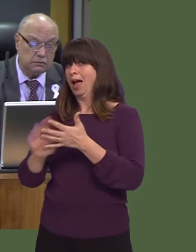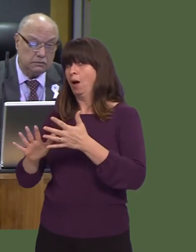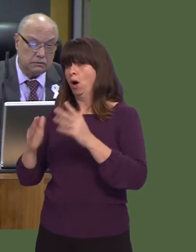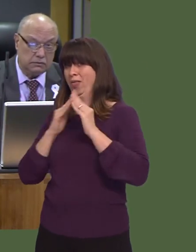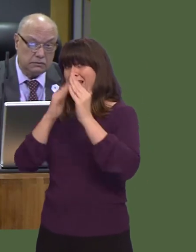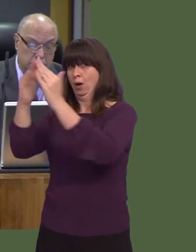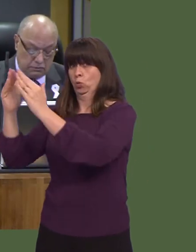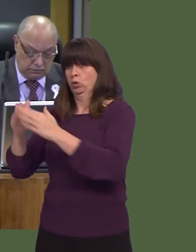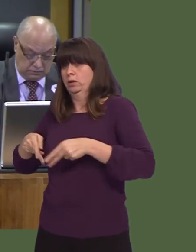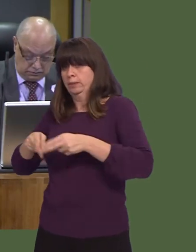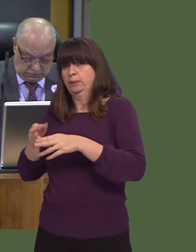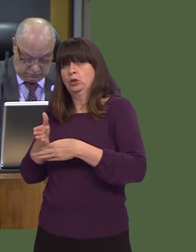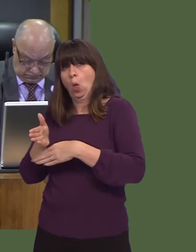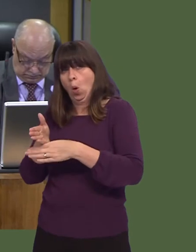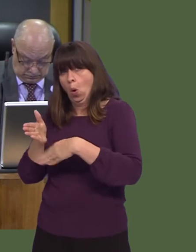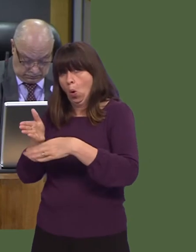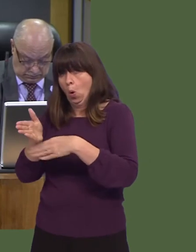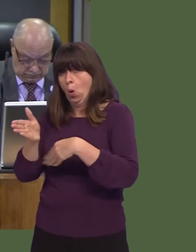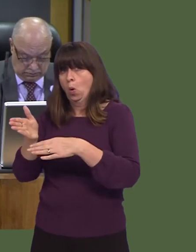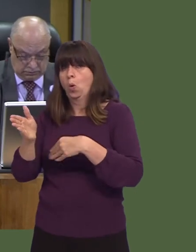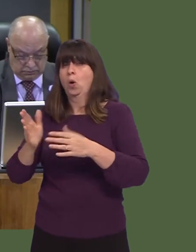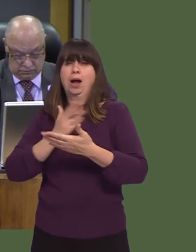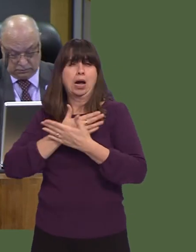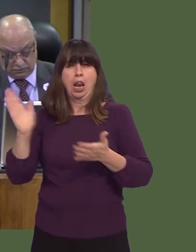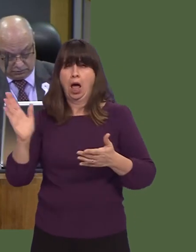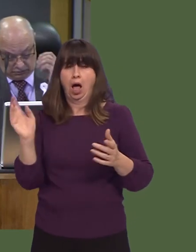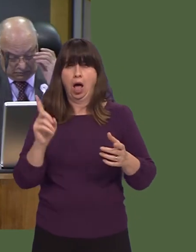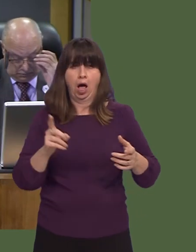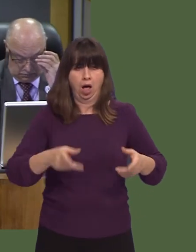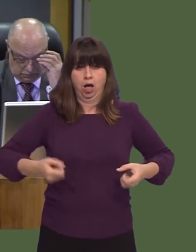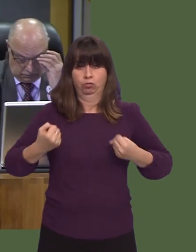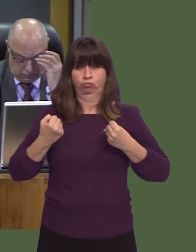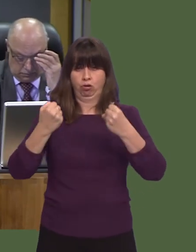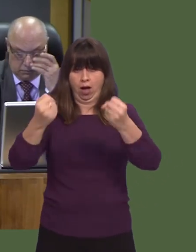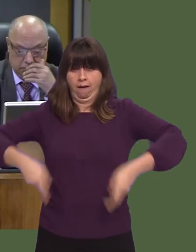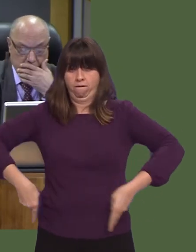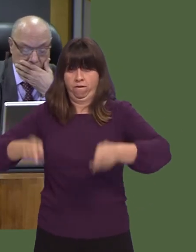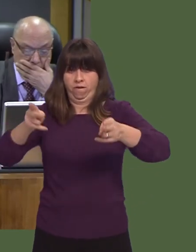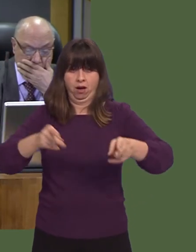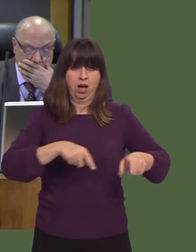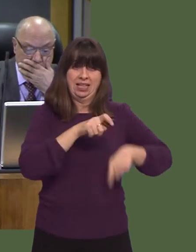use, clearer designation of off-road and on-road bicycle paths and priority traffic signals